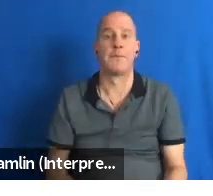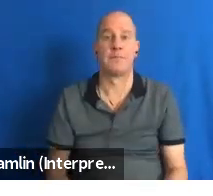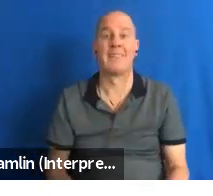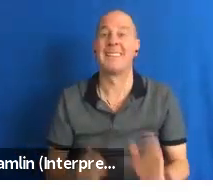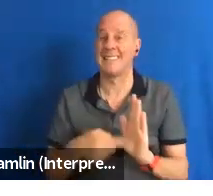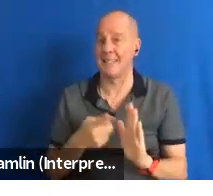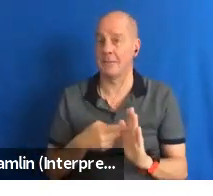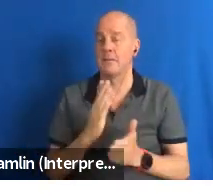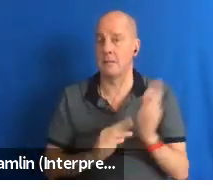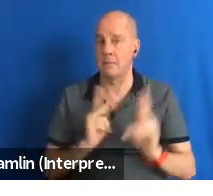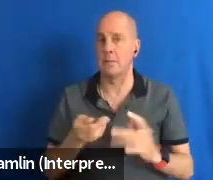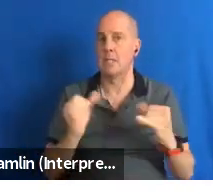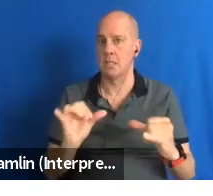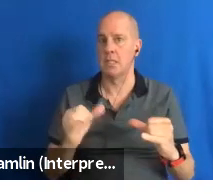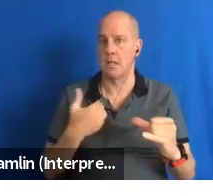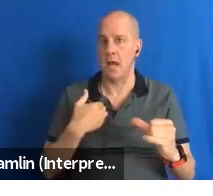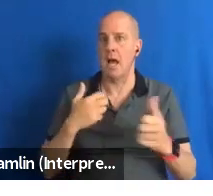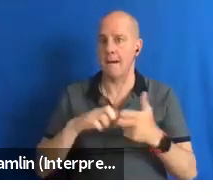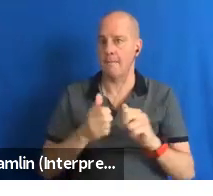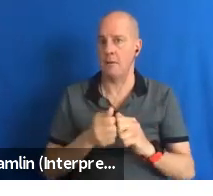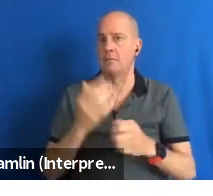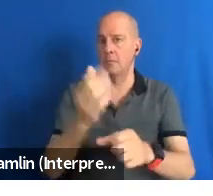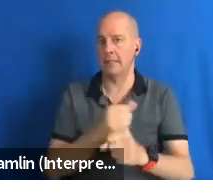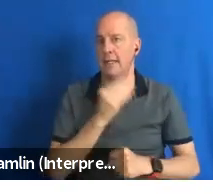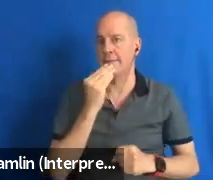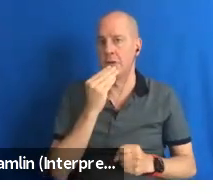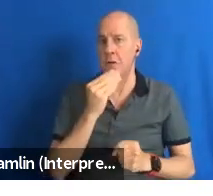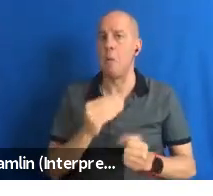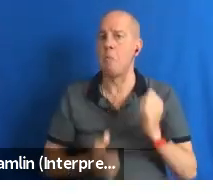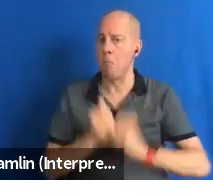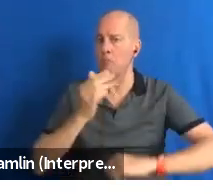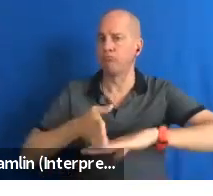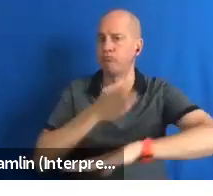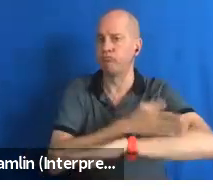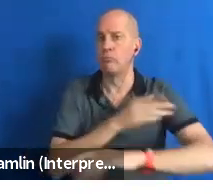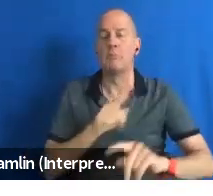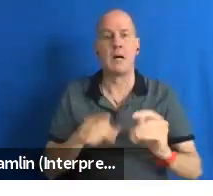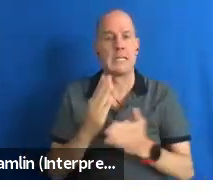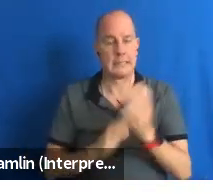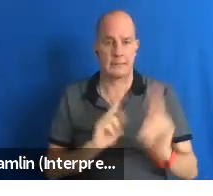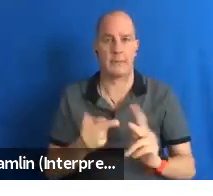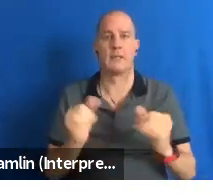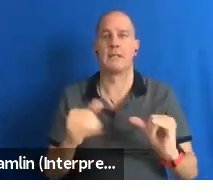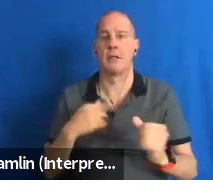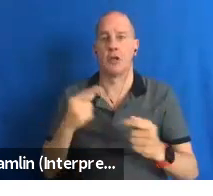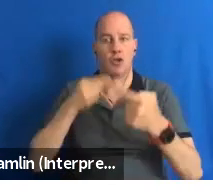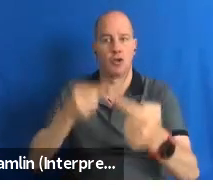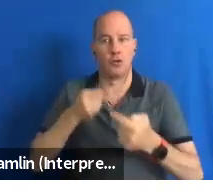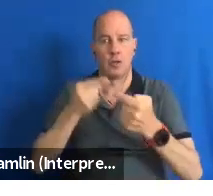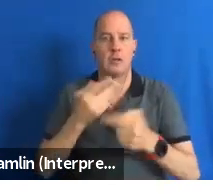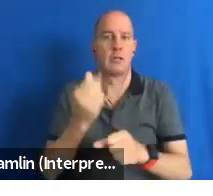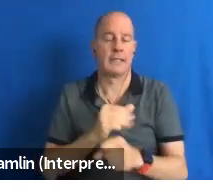a lot of that seems to be better now. And we did hear from a number of different sources as